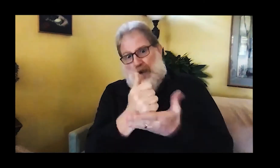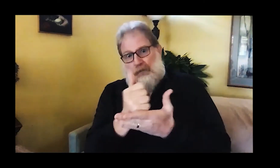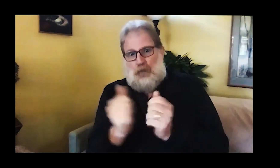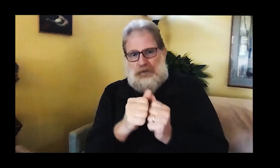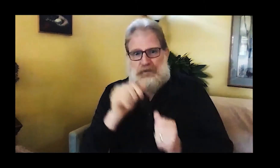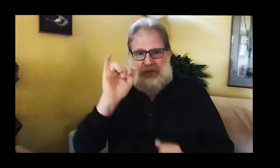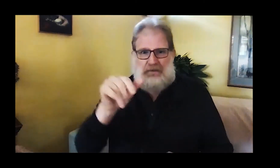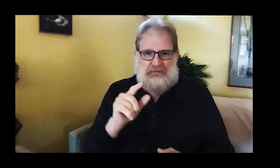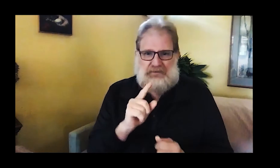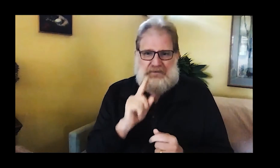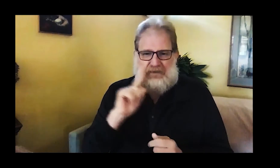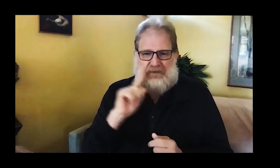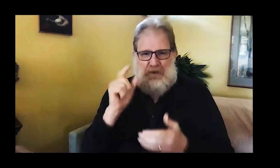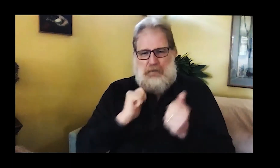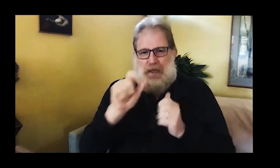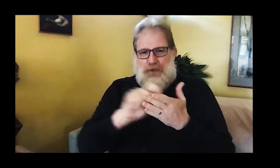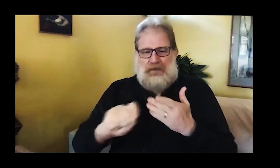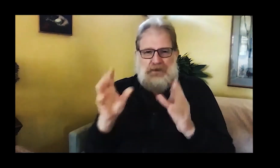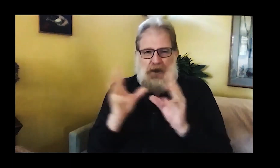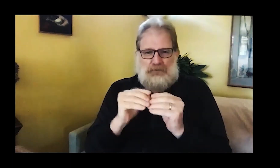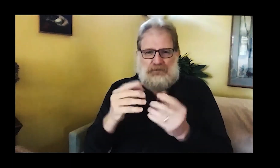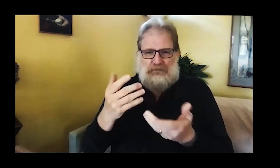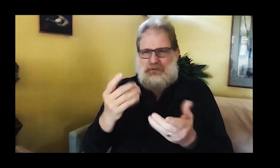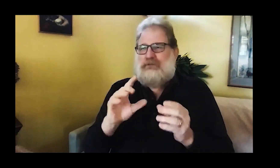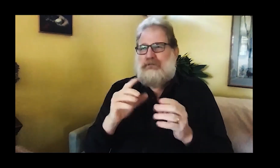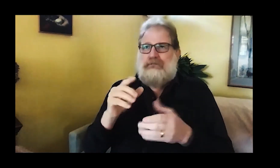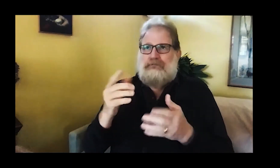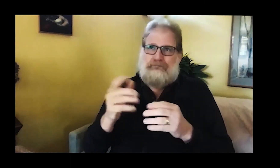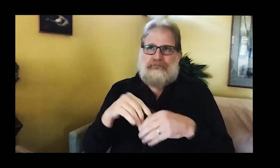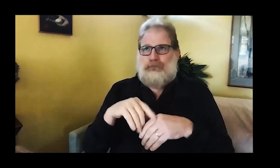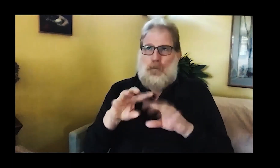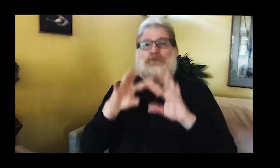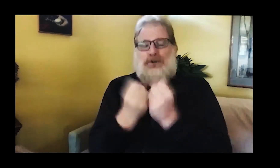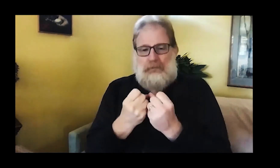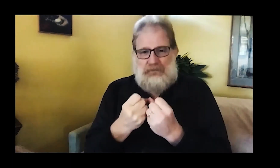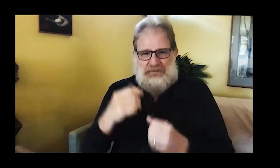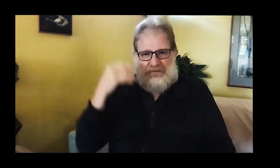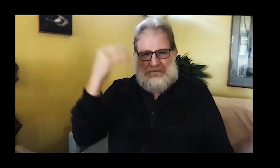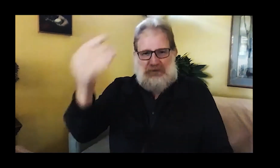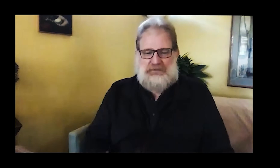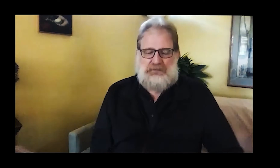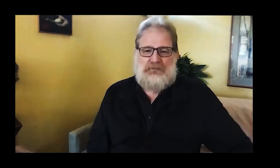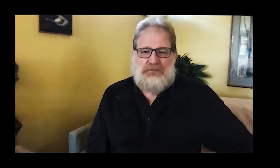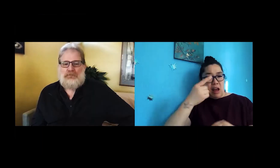you helped a lot with that with - the Deaf playwriting workshops that you hold periodically.